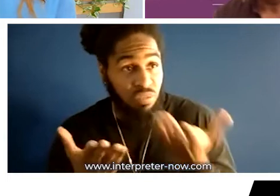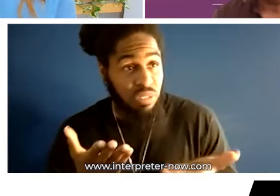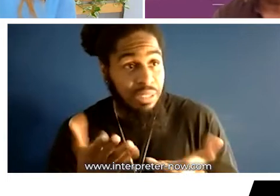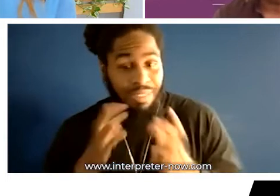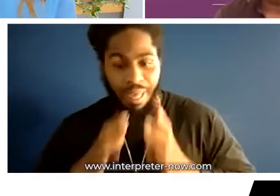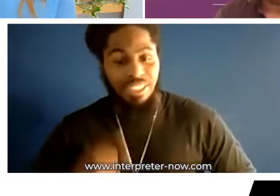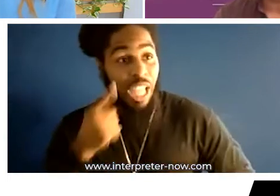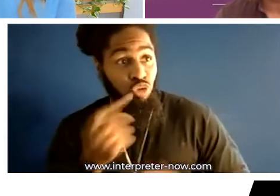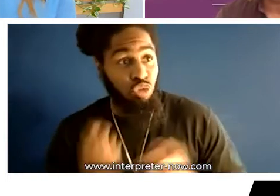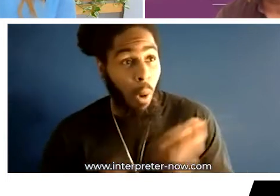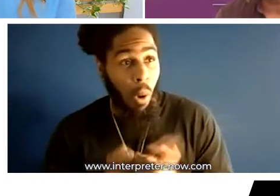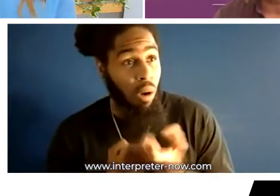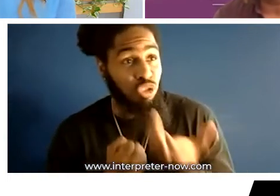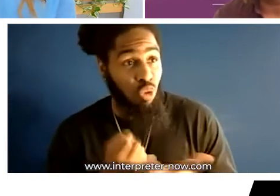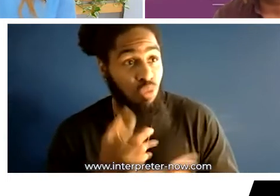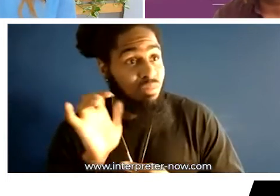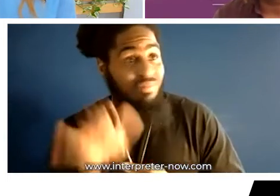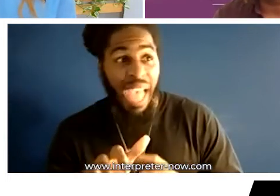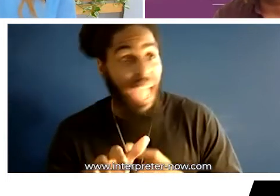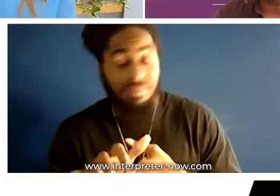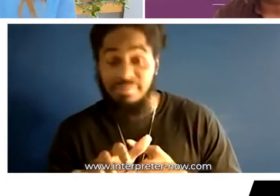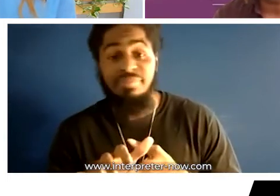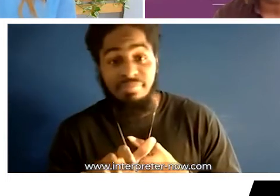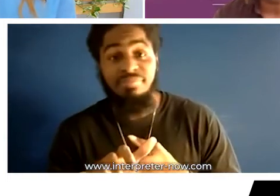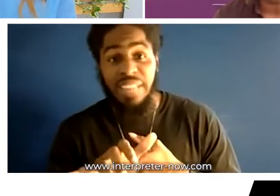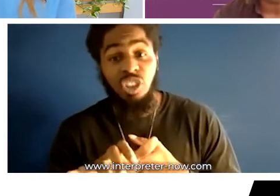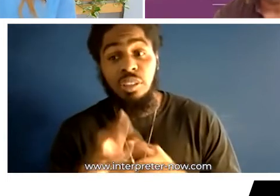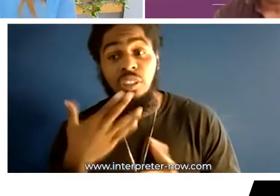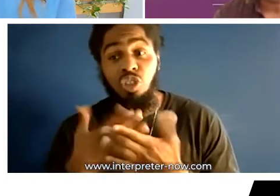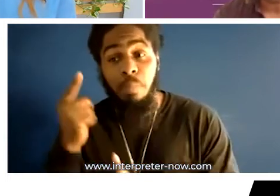So, that definitely is a very astute point.